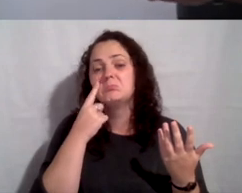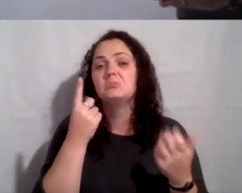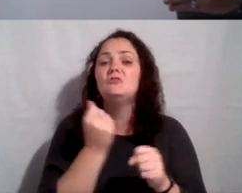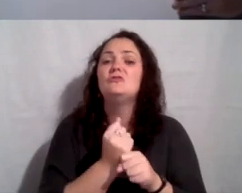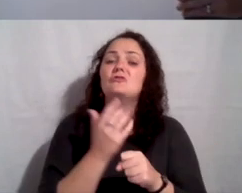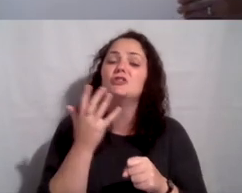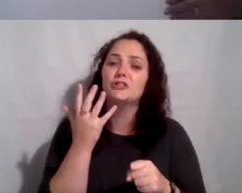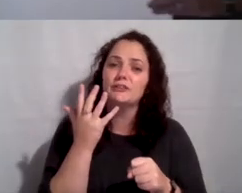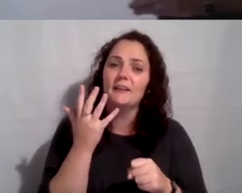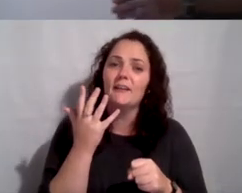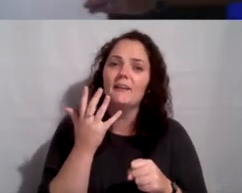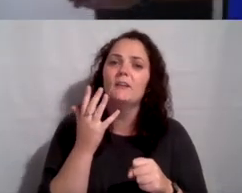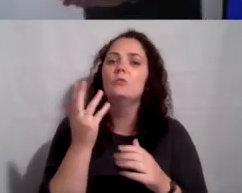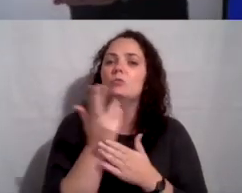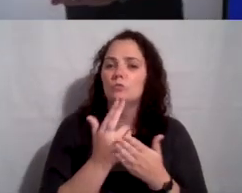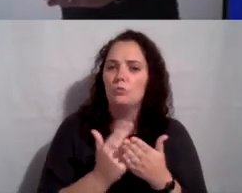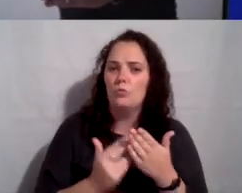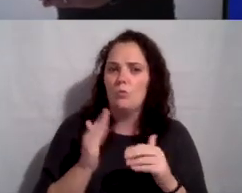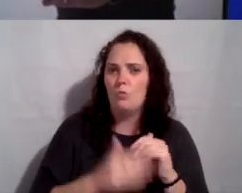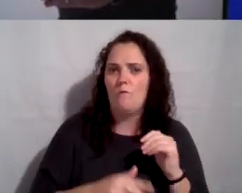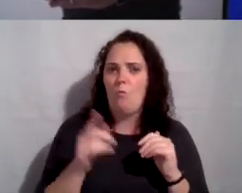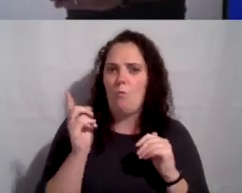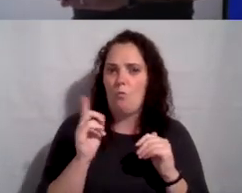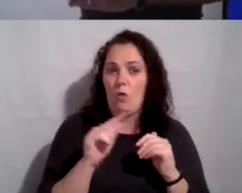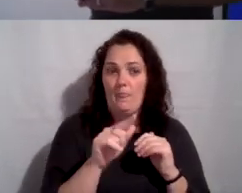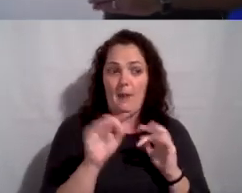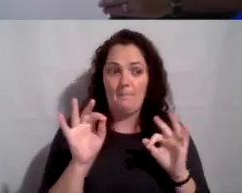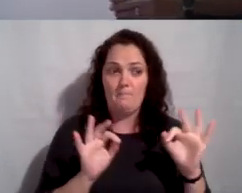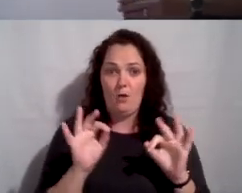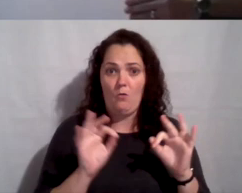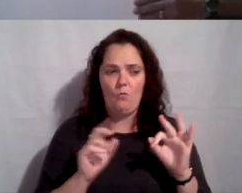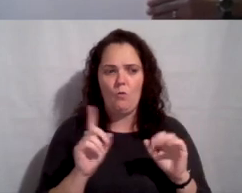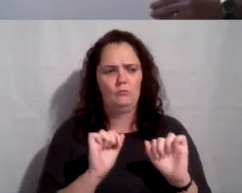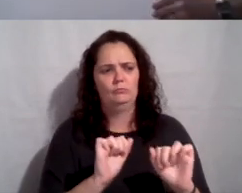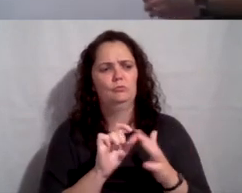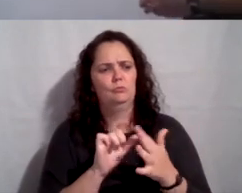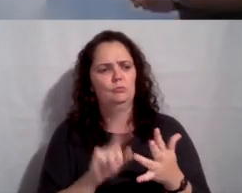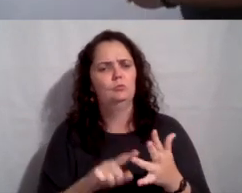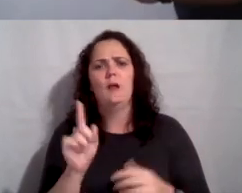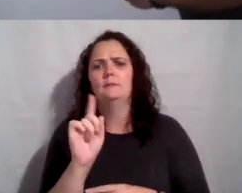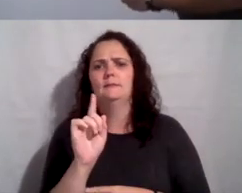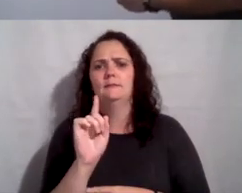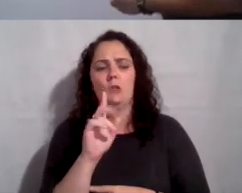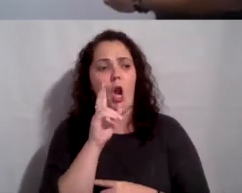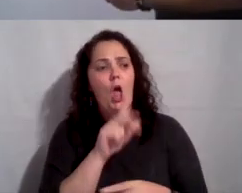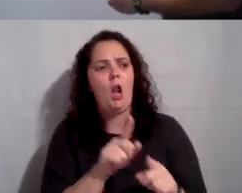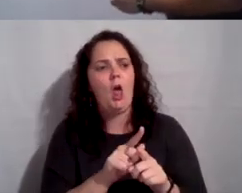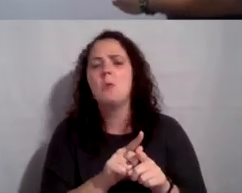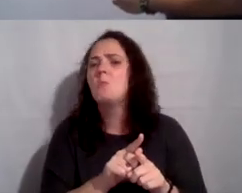is that gesture drawing is drawing about what the model is doing, rather than what the model looks like right now.